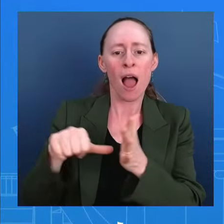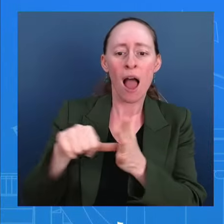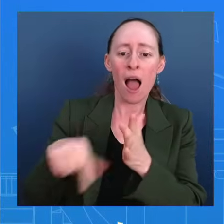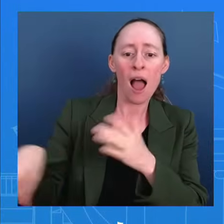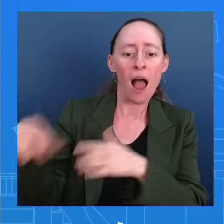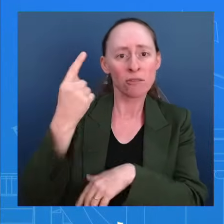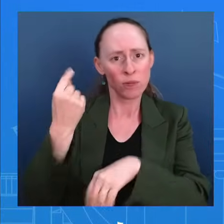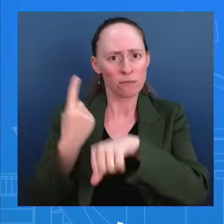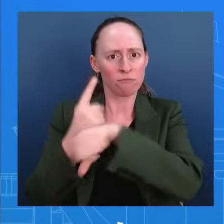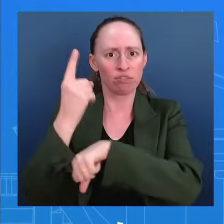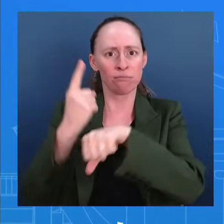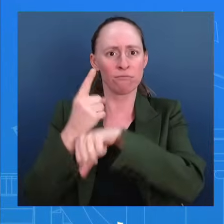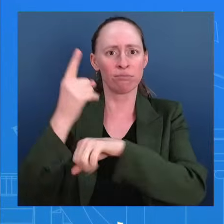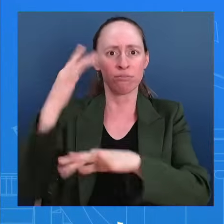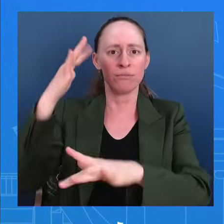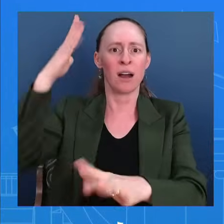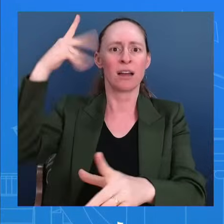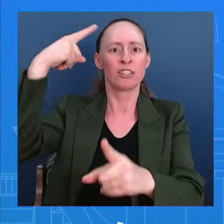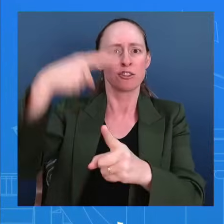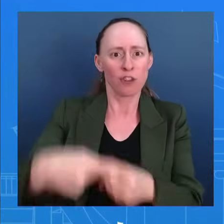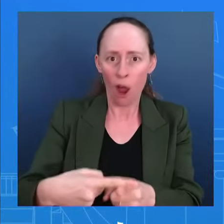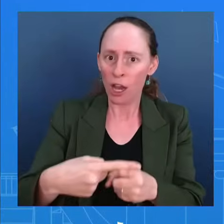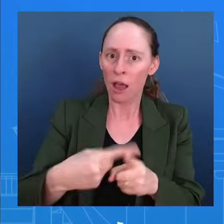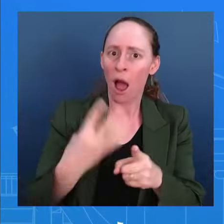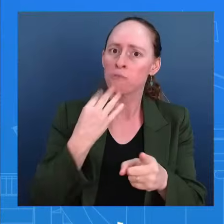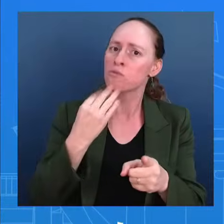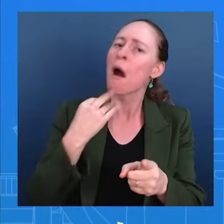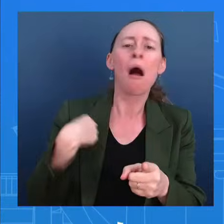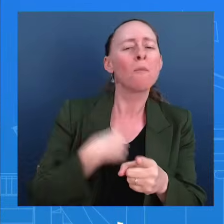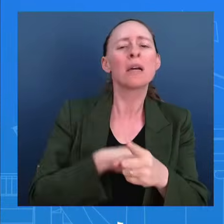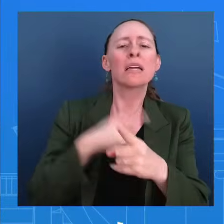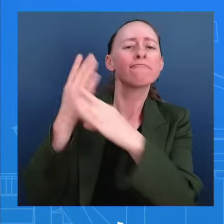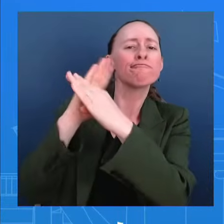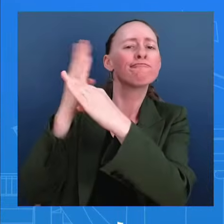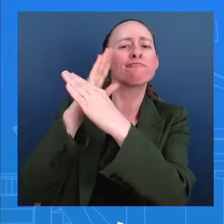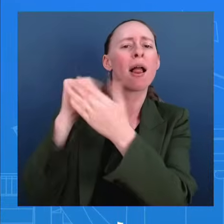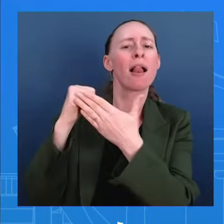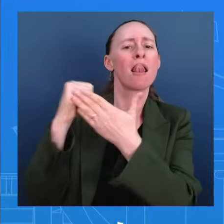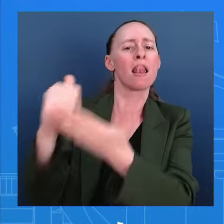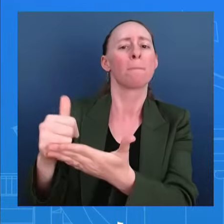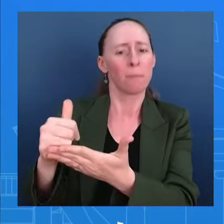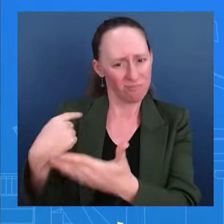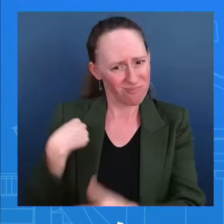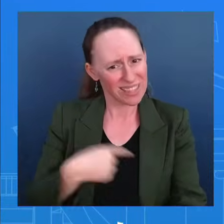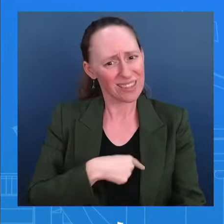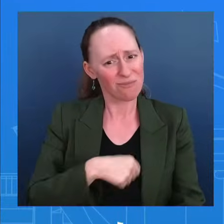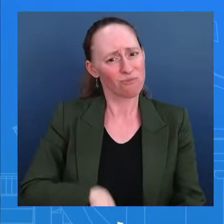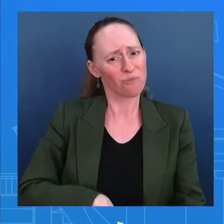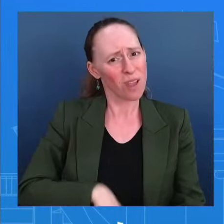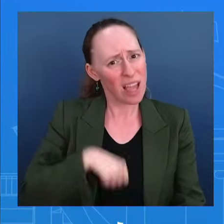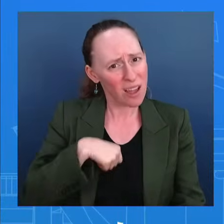He was very proud to be able to do that. And that support continues. They had a -- as I said, a direct,